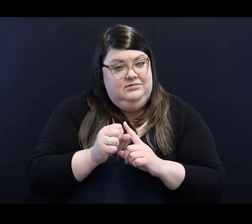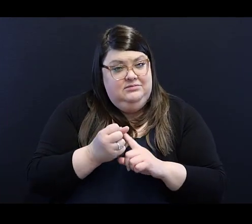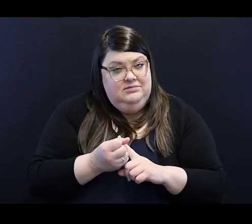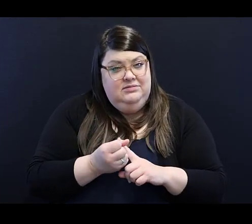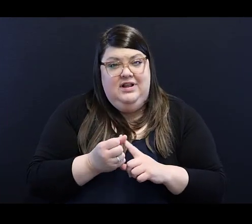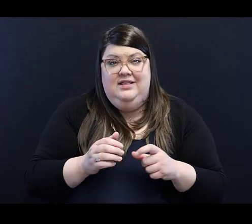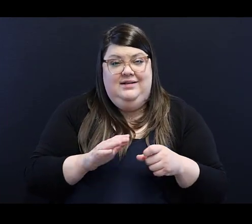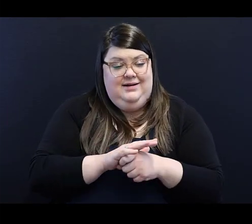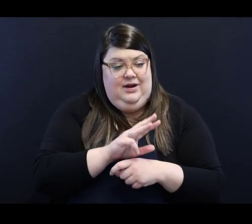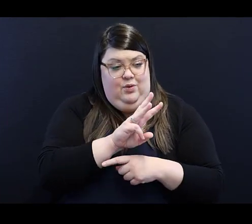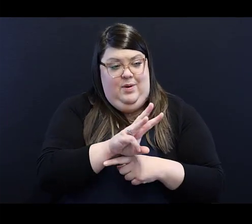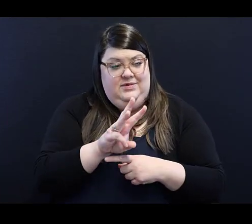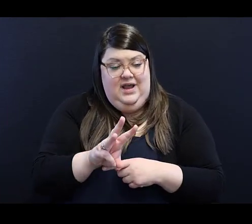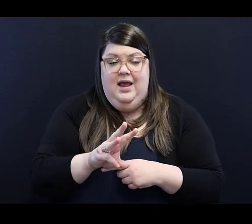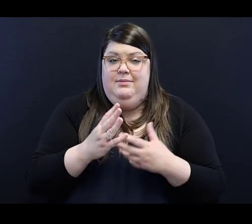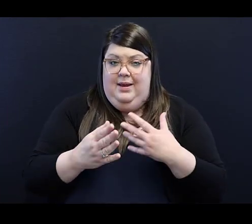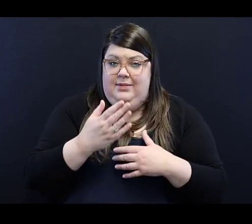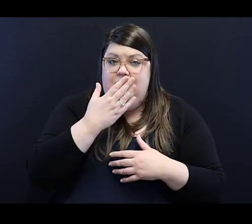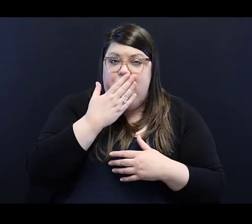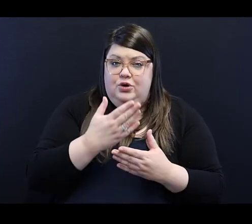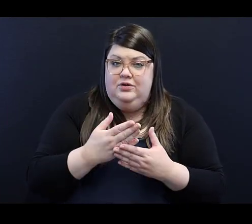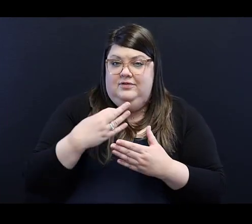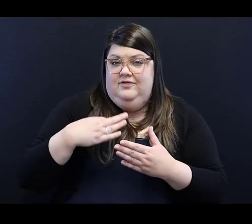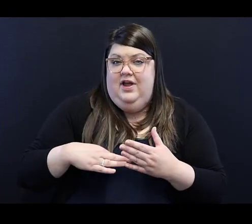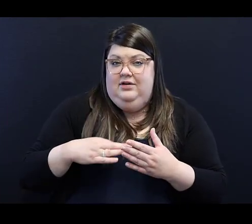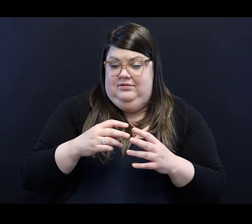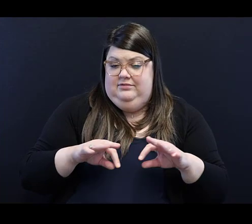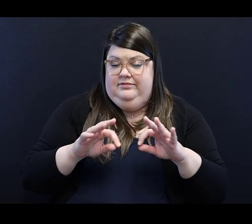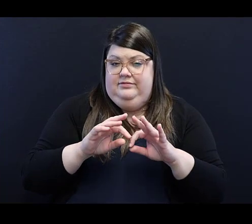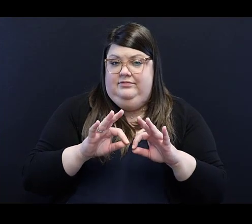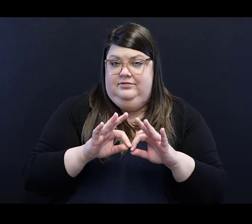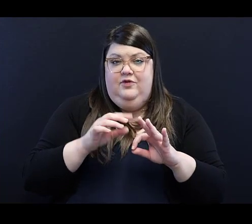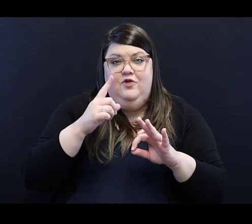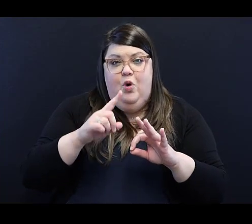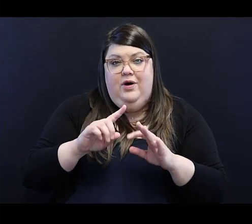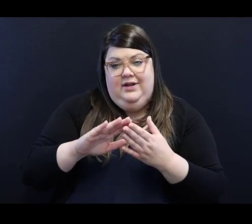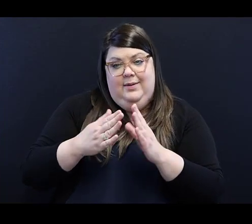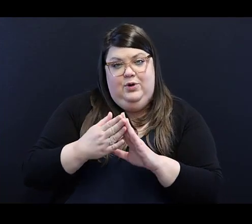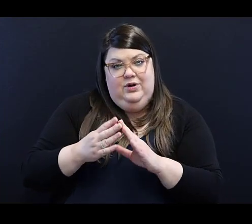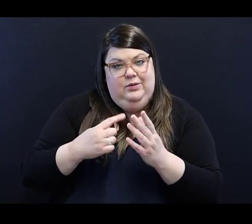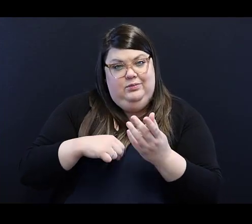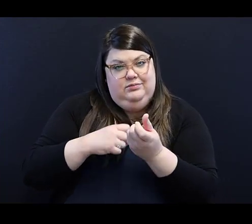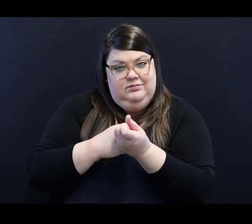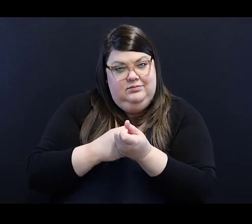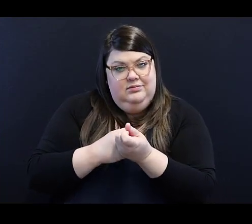significant value for the communities the grant supports. In this case, RSA may authorize the